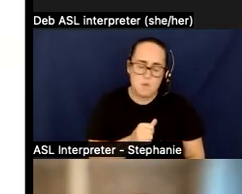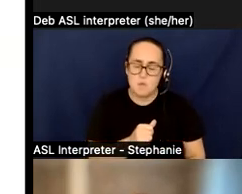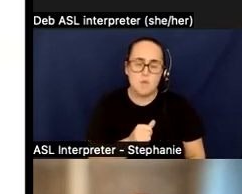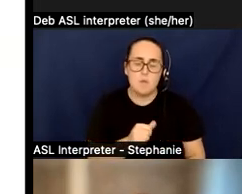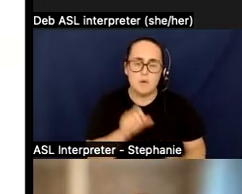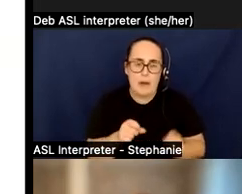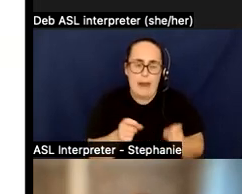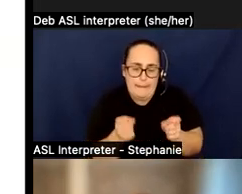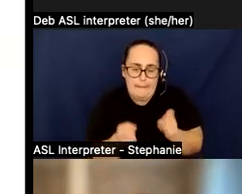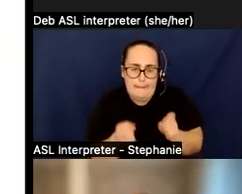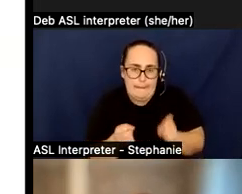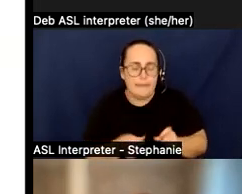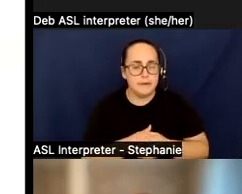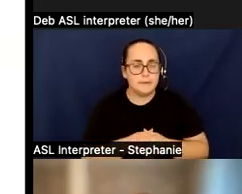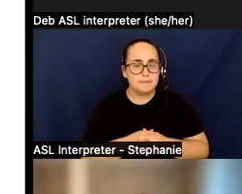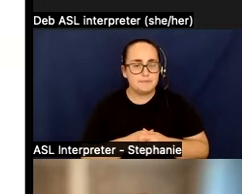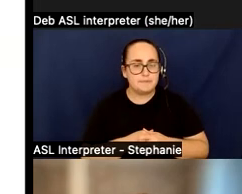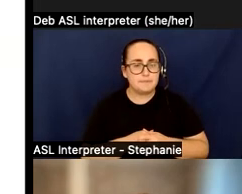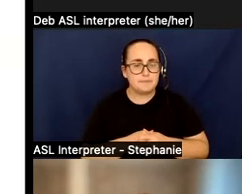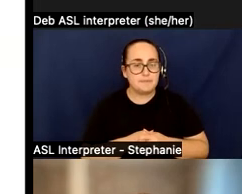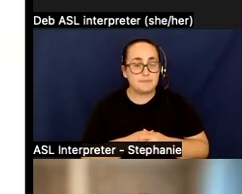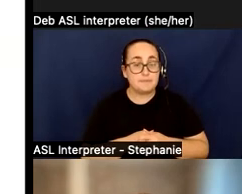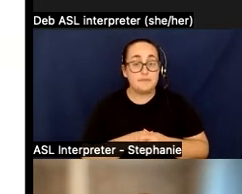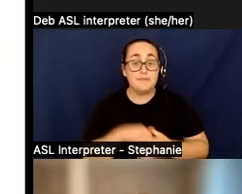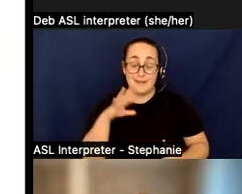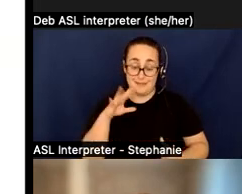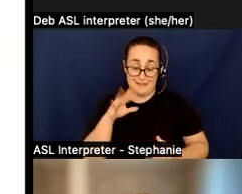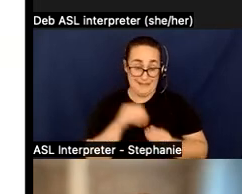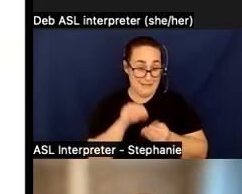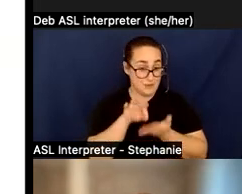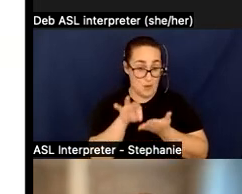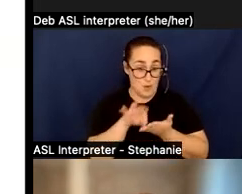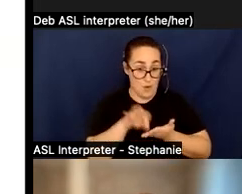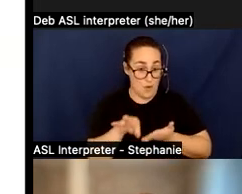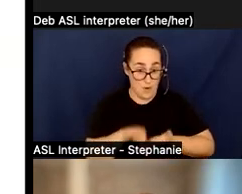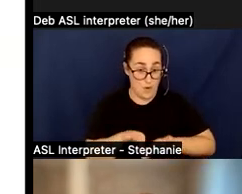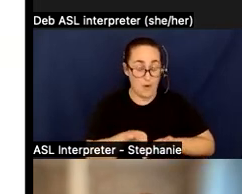So that's all of those. After scoring all of these different criteria, the selection committee will